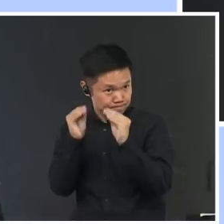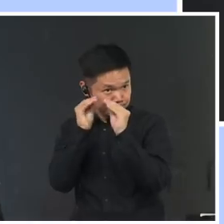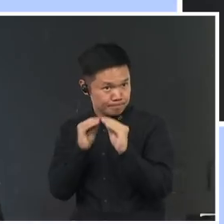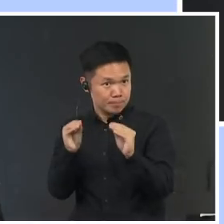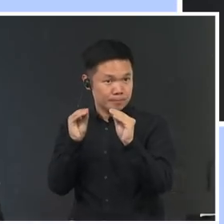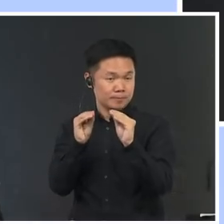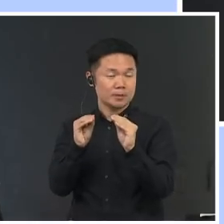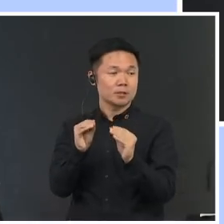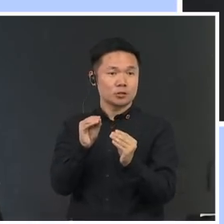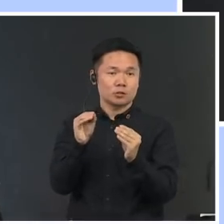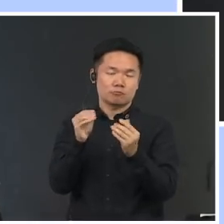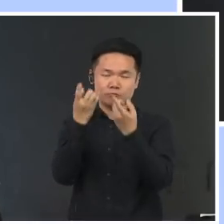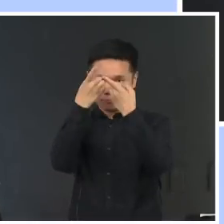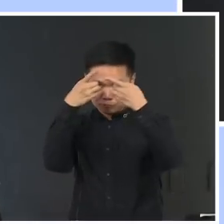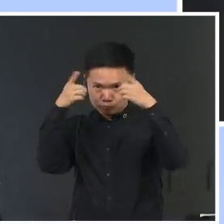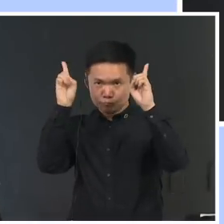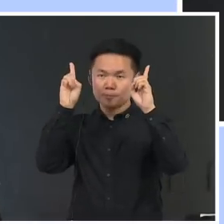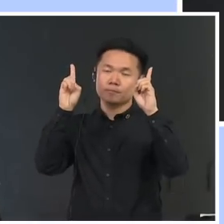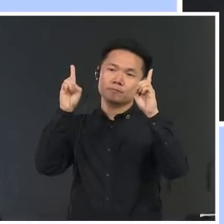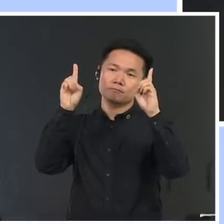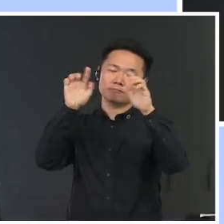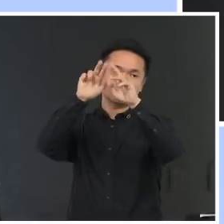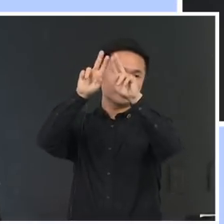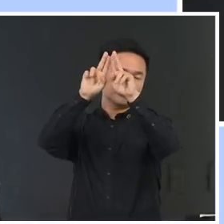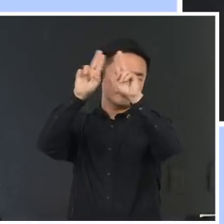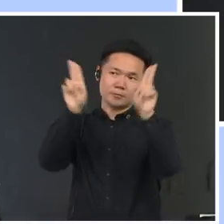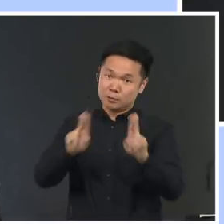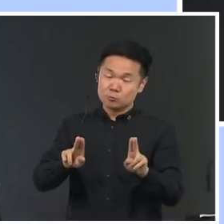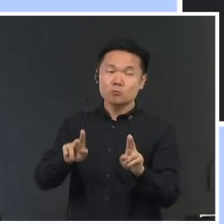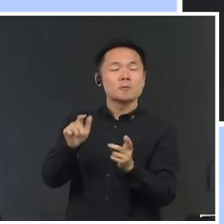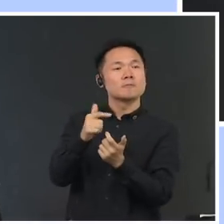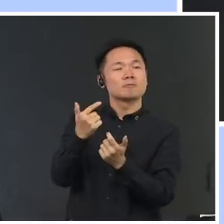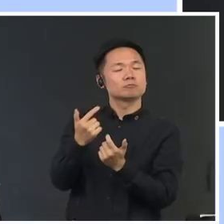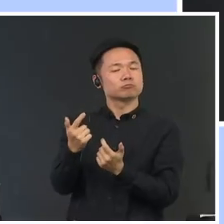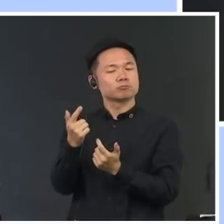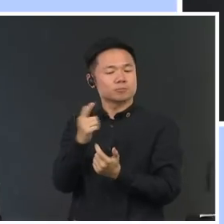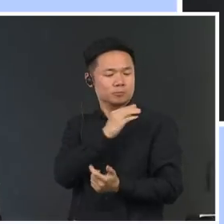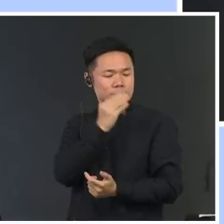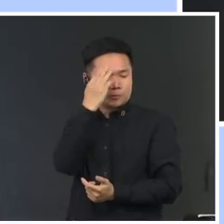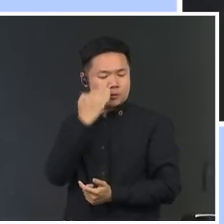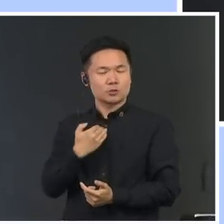we heard from Professor Maher and let me reintroduce him.